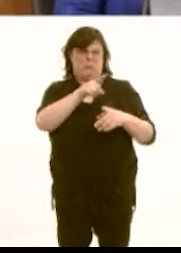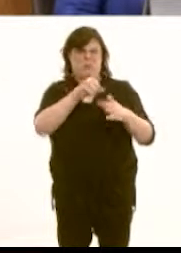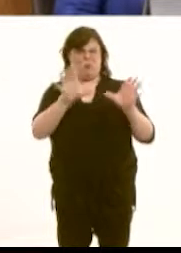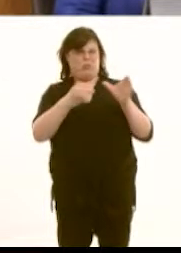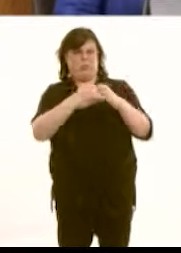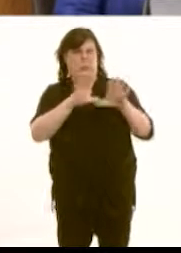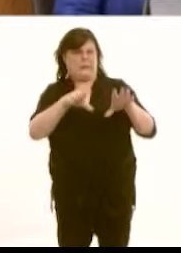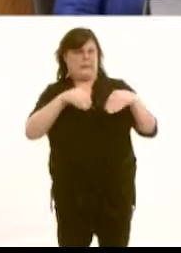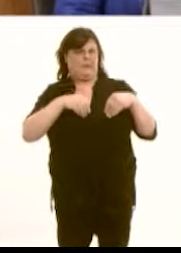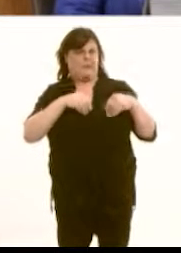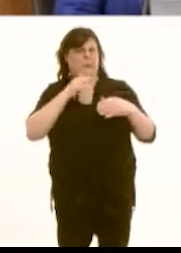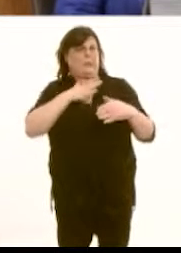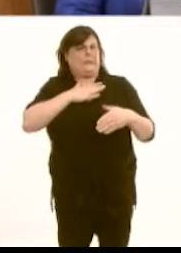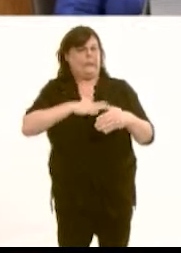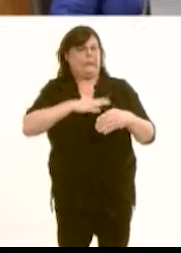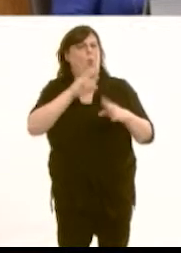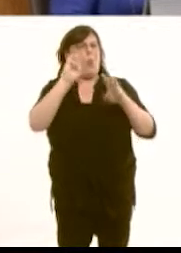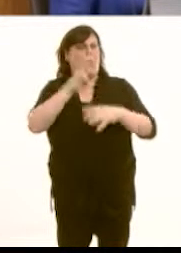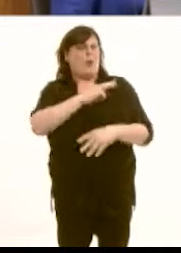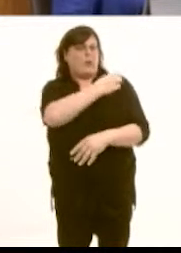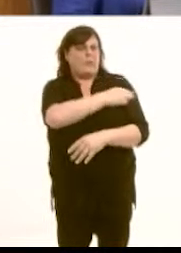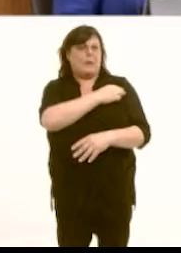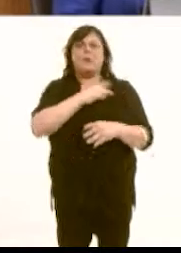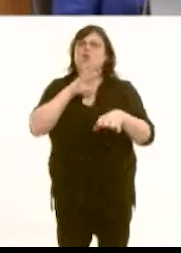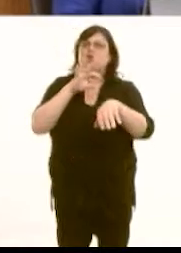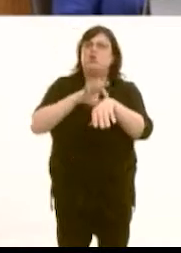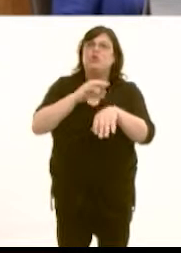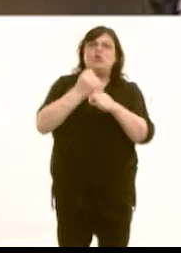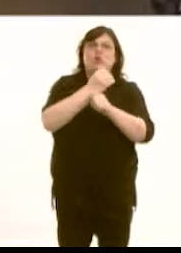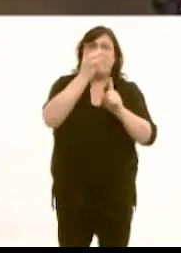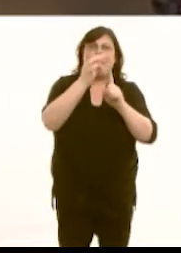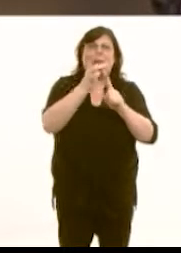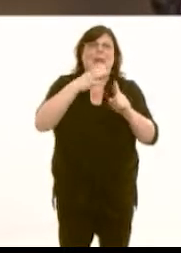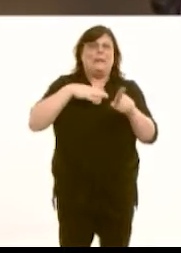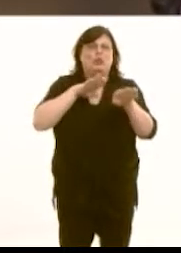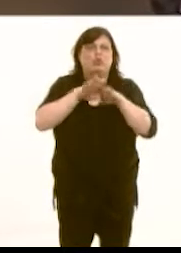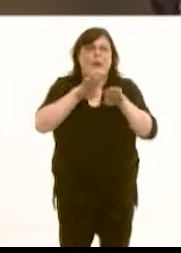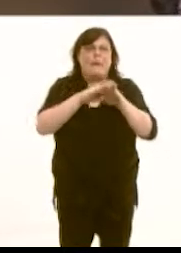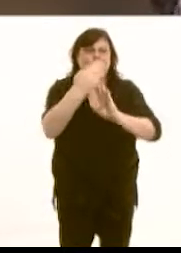She talks about GPs; well, it takes nine years to train a GP, so what you need to do with